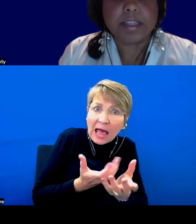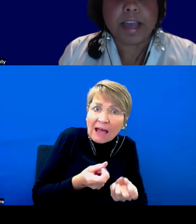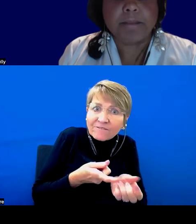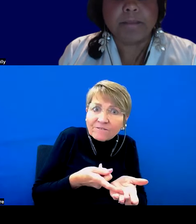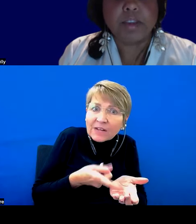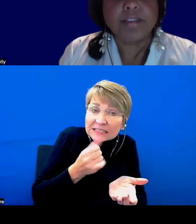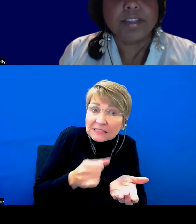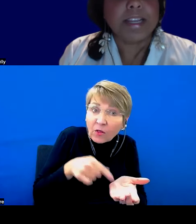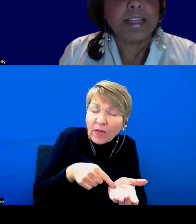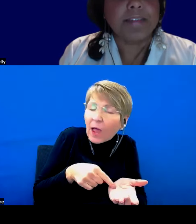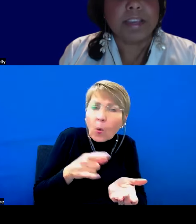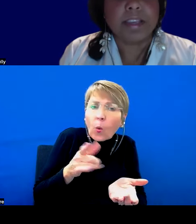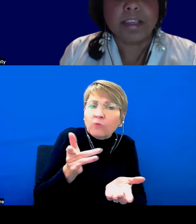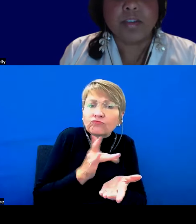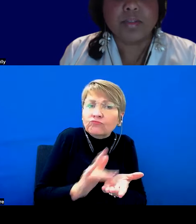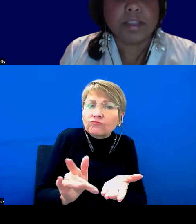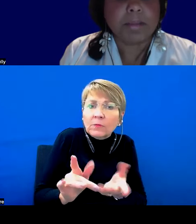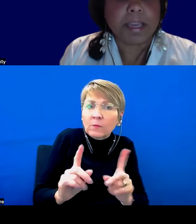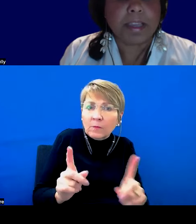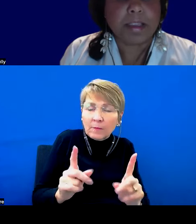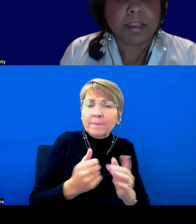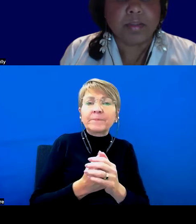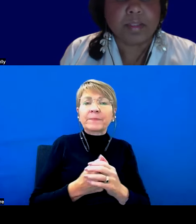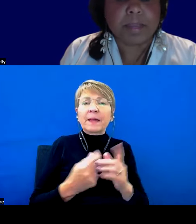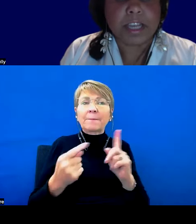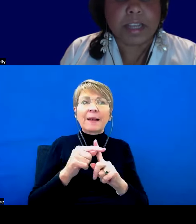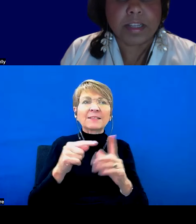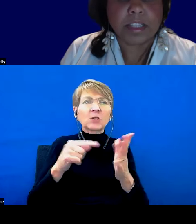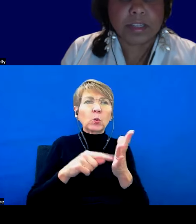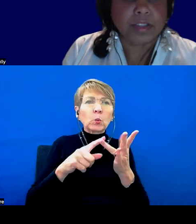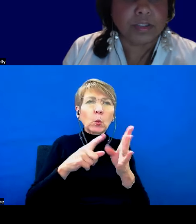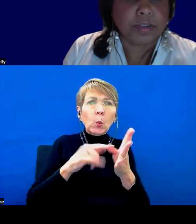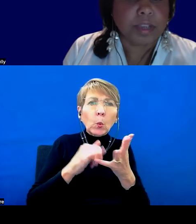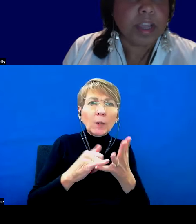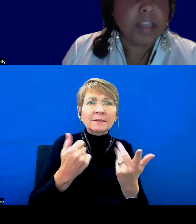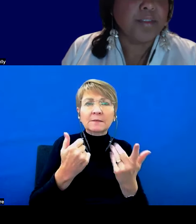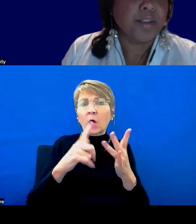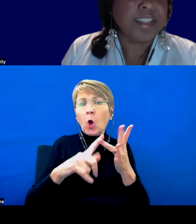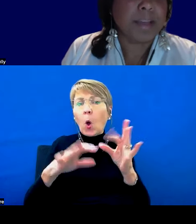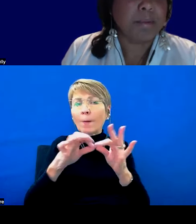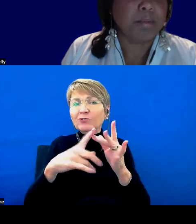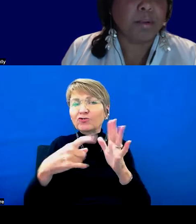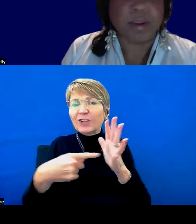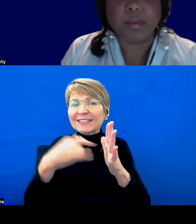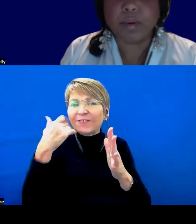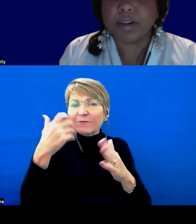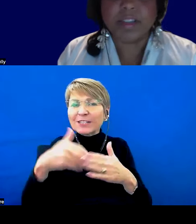used for daily living can also be can also be challenging too. So for example pouring water into